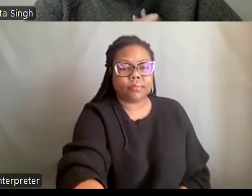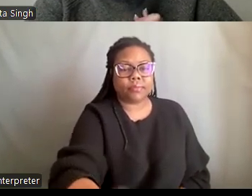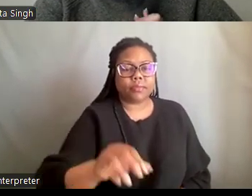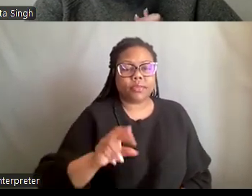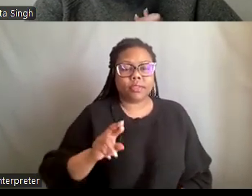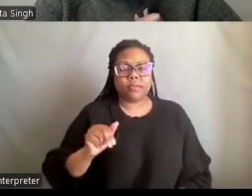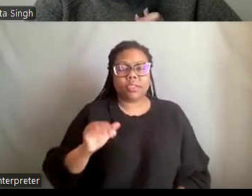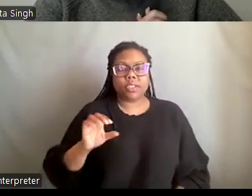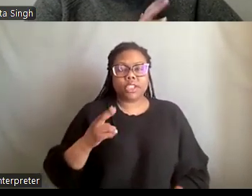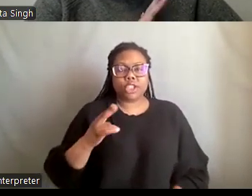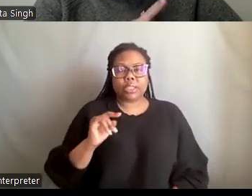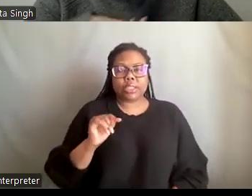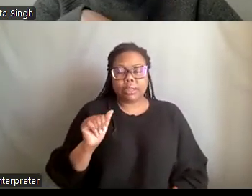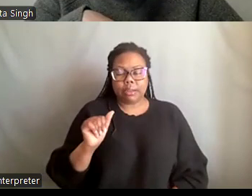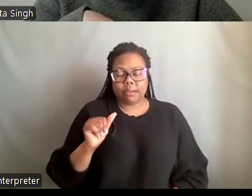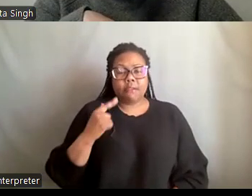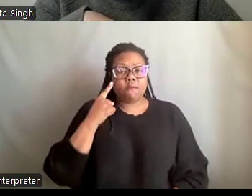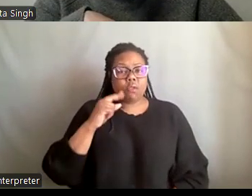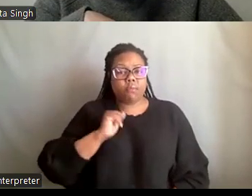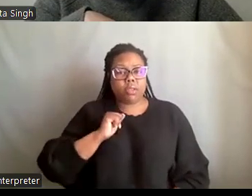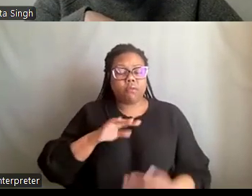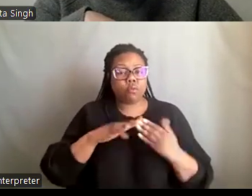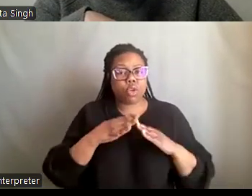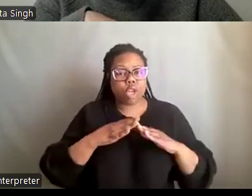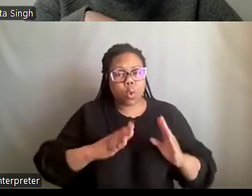me, community organizing is just a great way to kind of